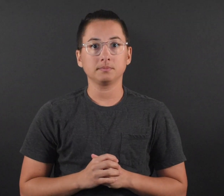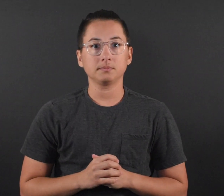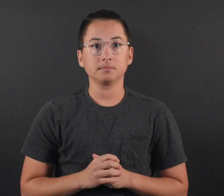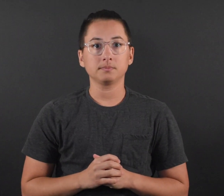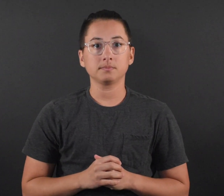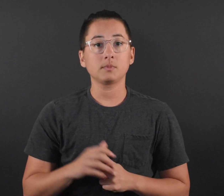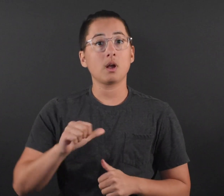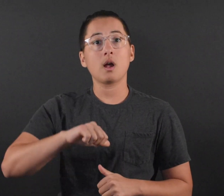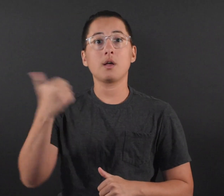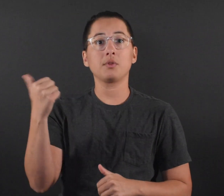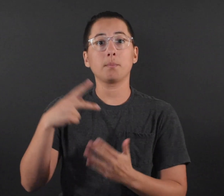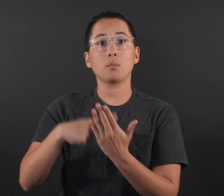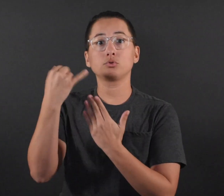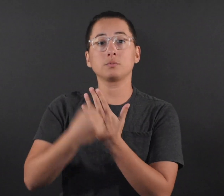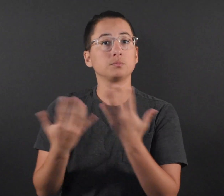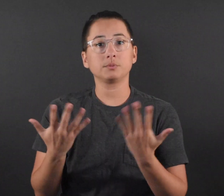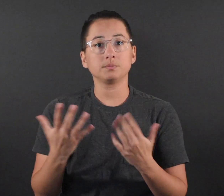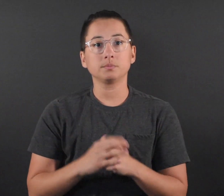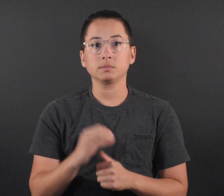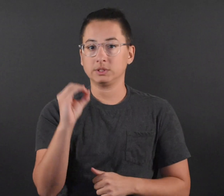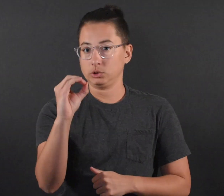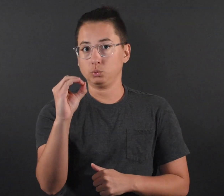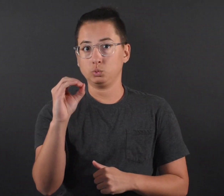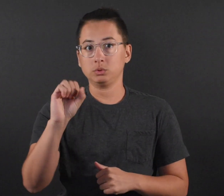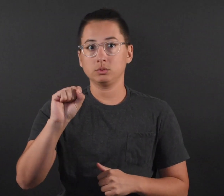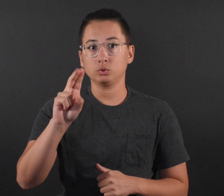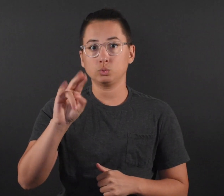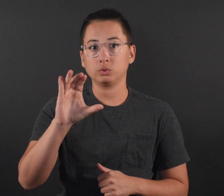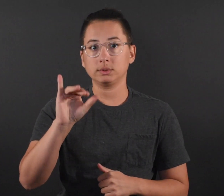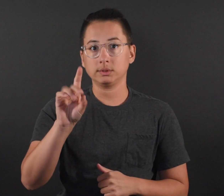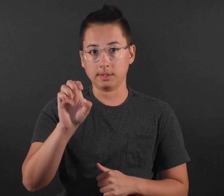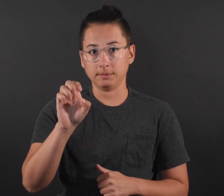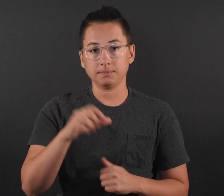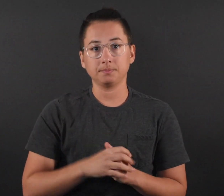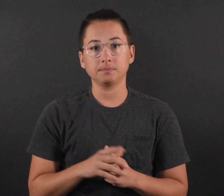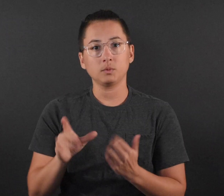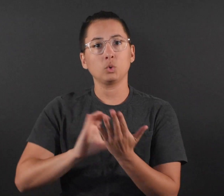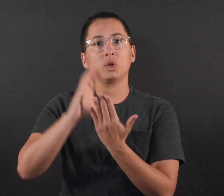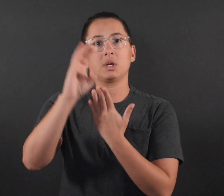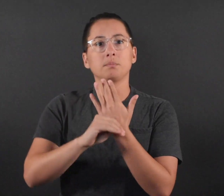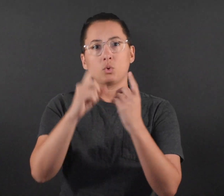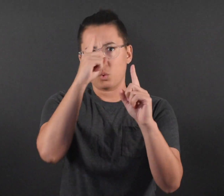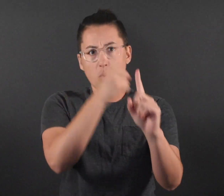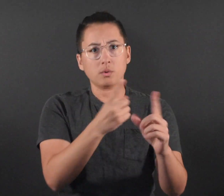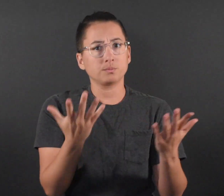Another initiative is Zero Suicide, which is a framework to improve the